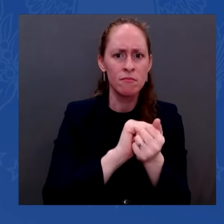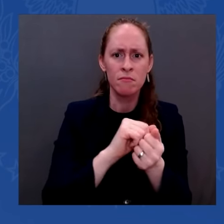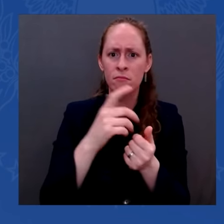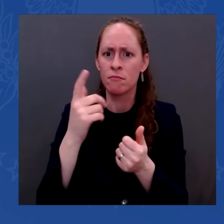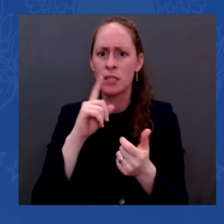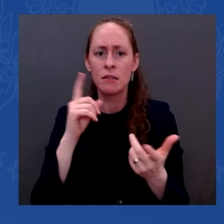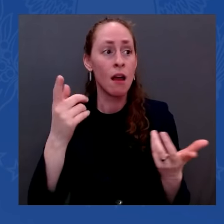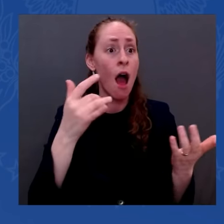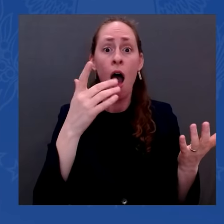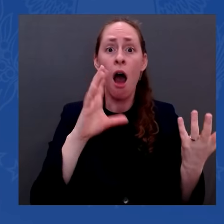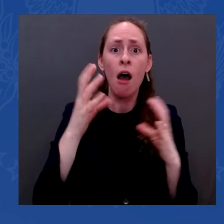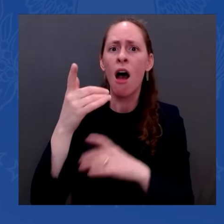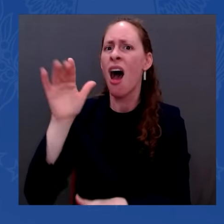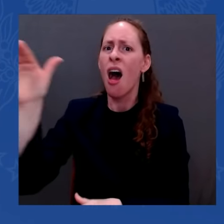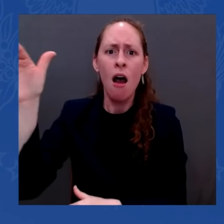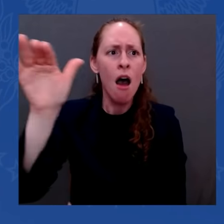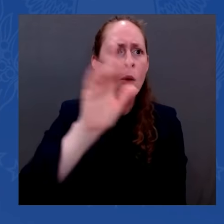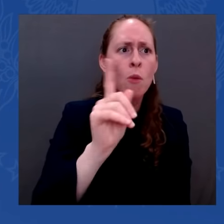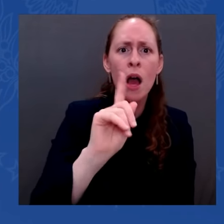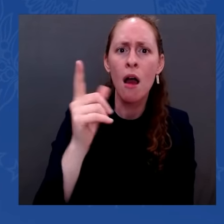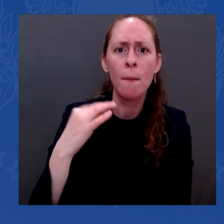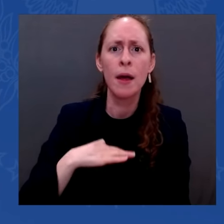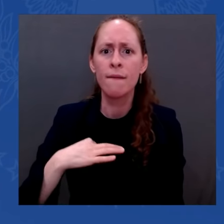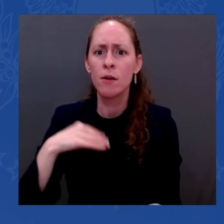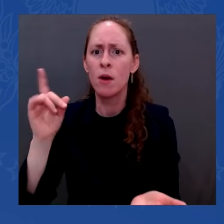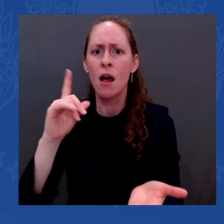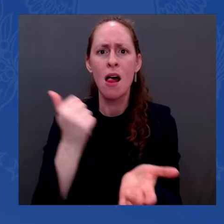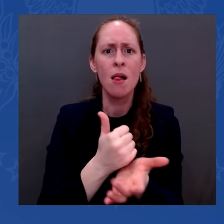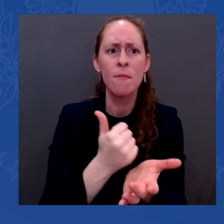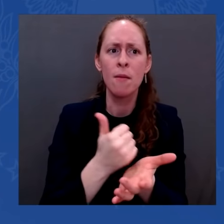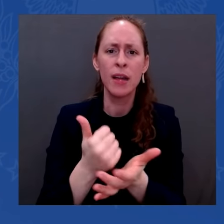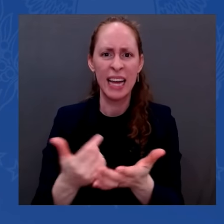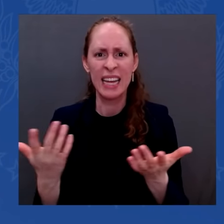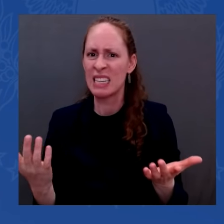like the farming community that rep- -- that you represent, that you're talking about,